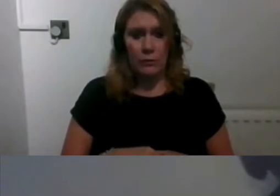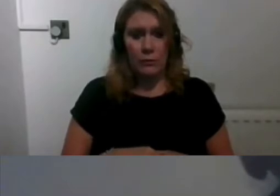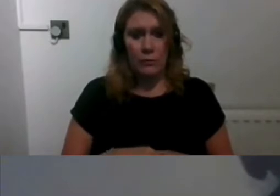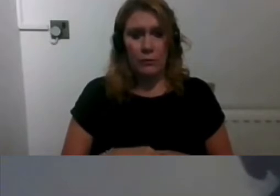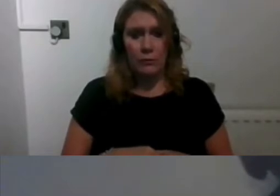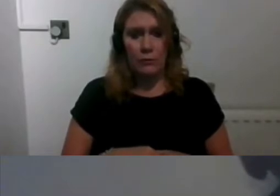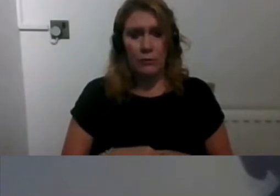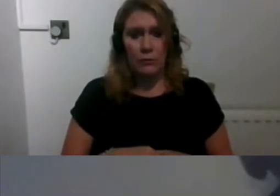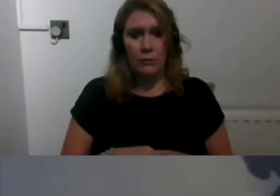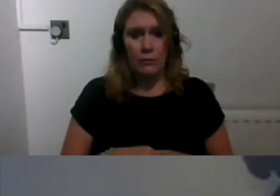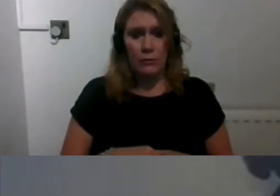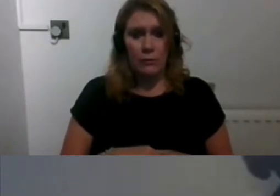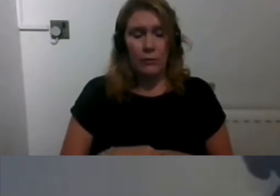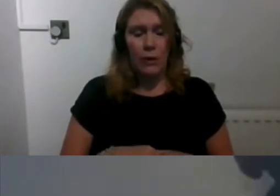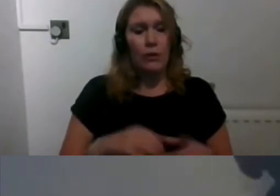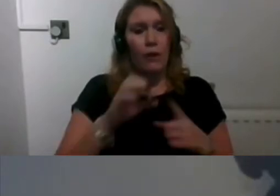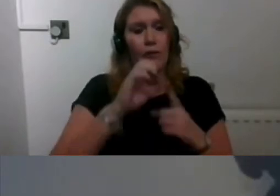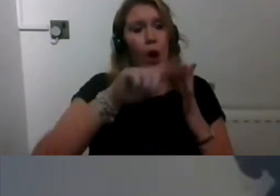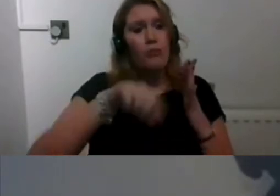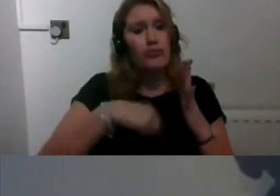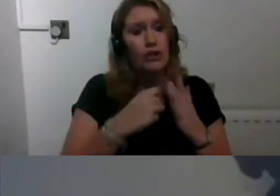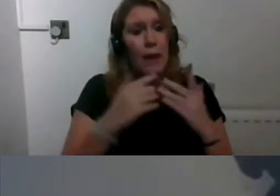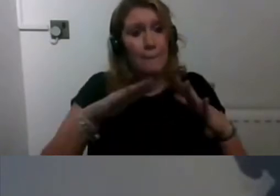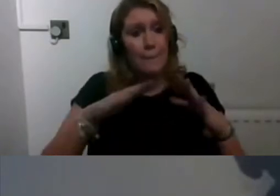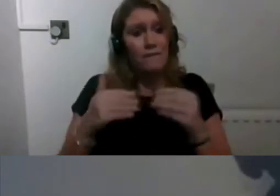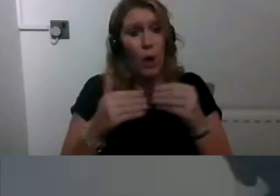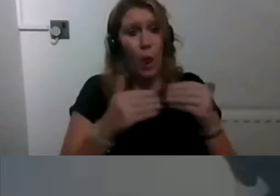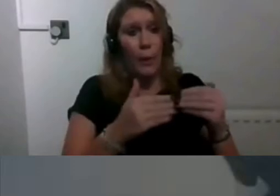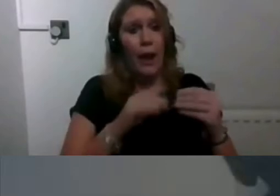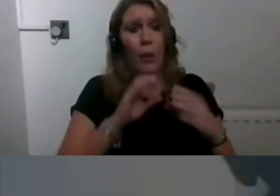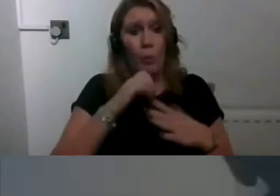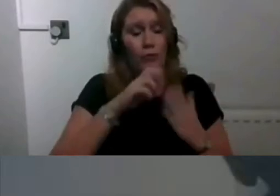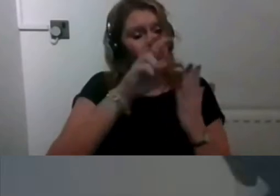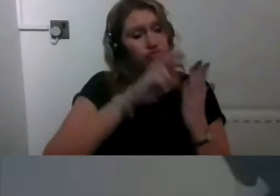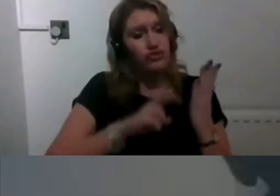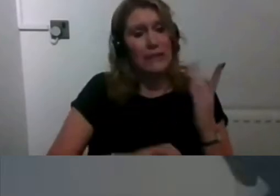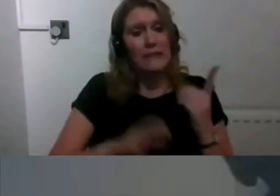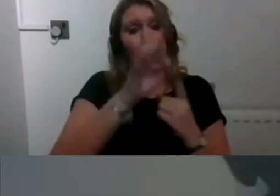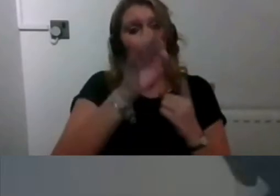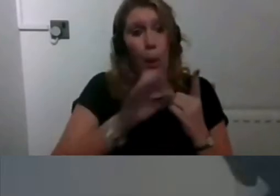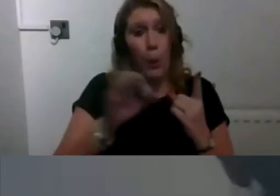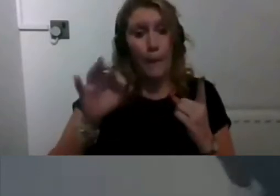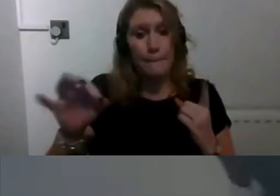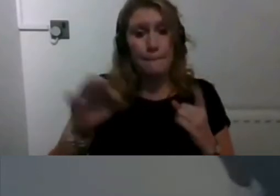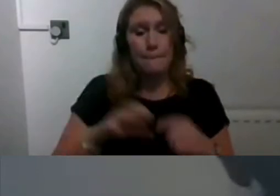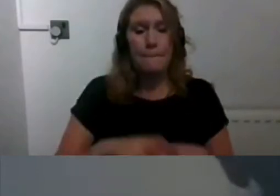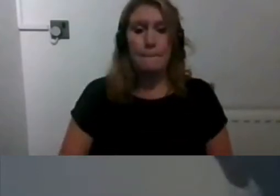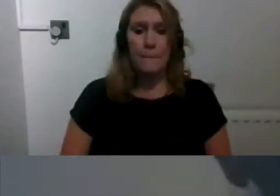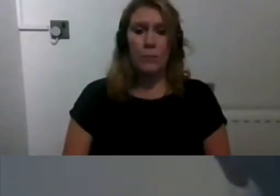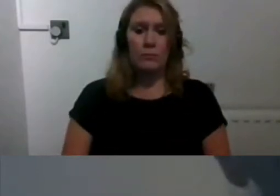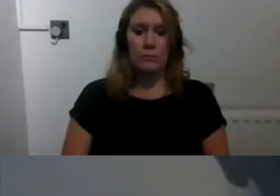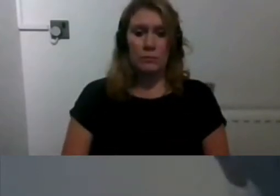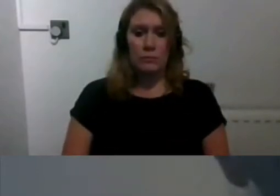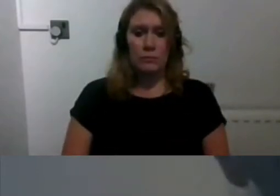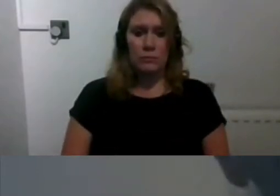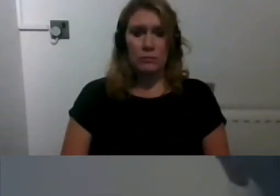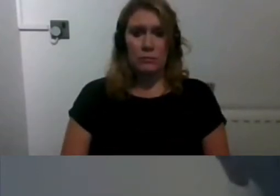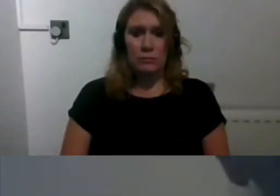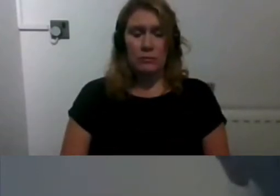I have been following based on the